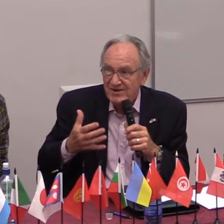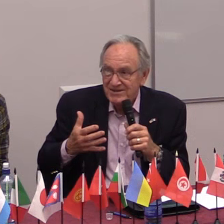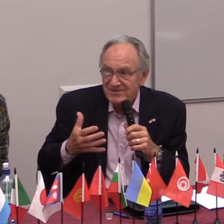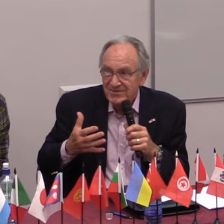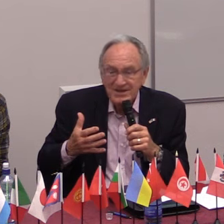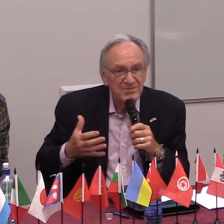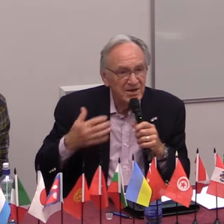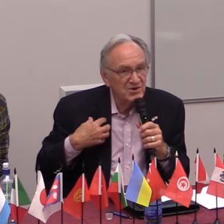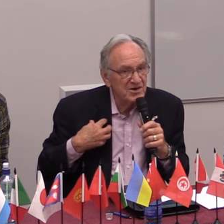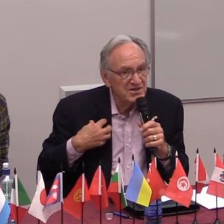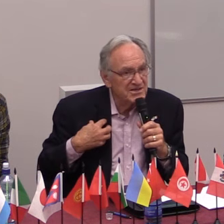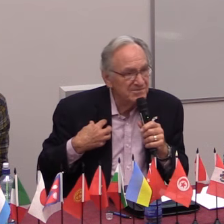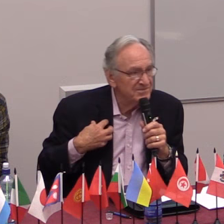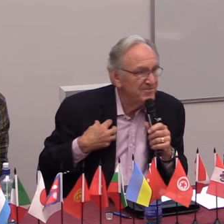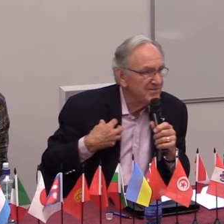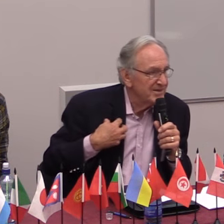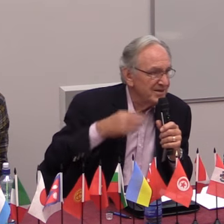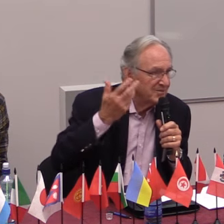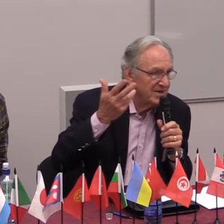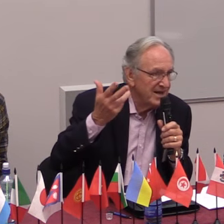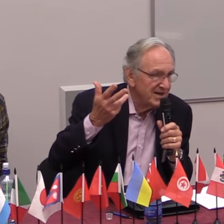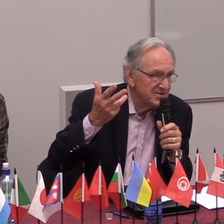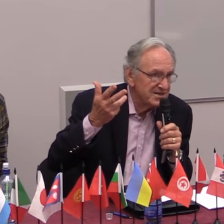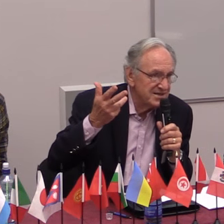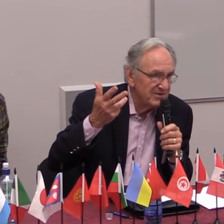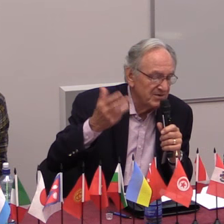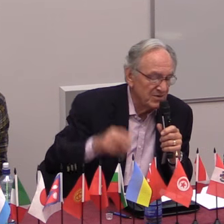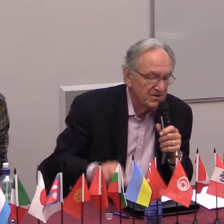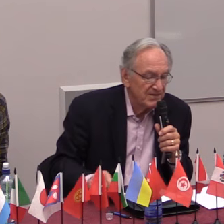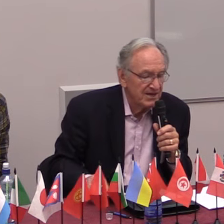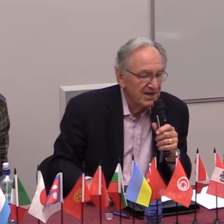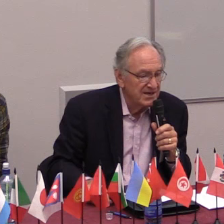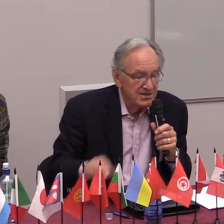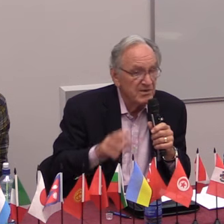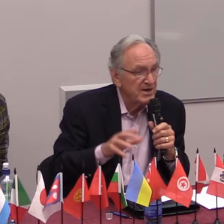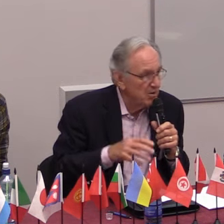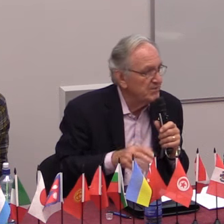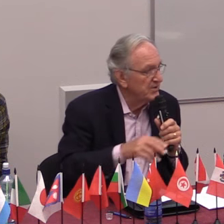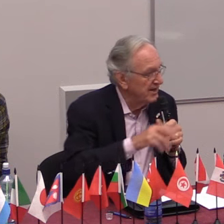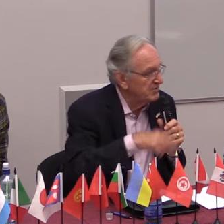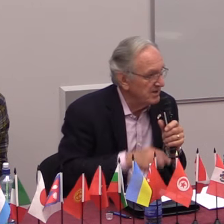sign off, but under our system we had to have 67 votes. I still remain hopeful after the